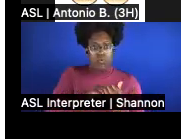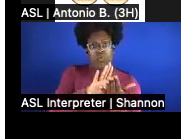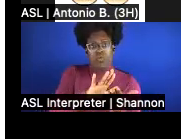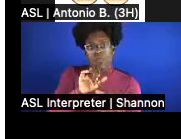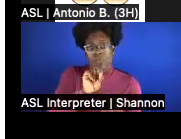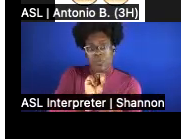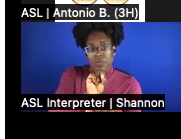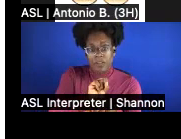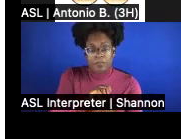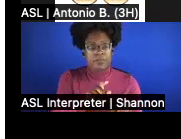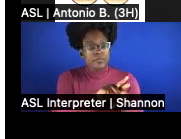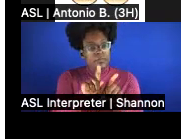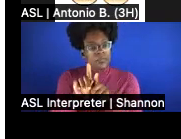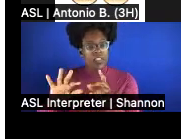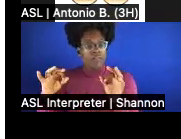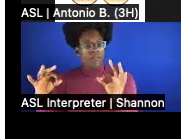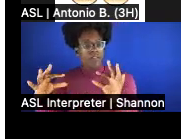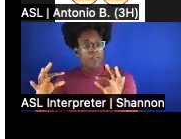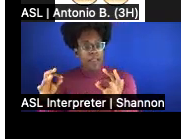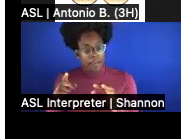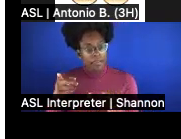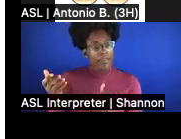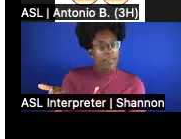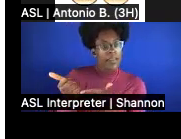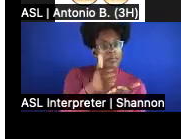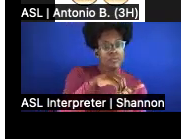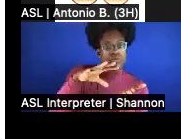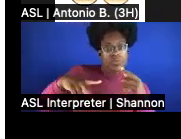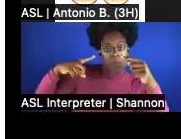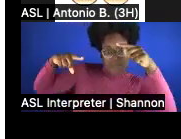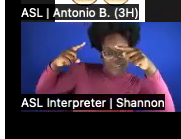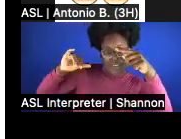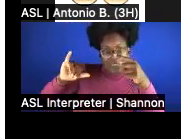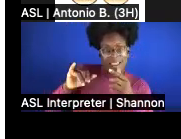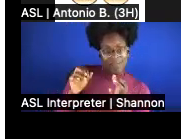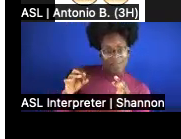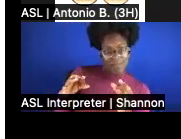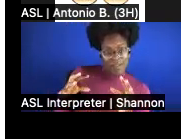to revise, which was the second phase of the analysis that I concluded for the data